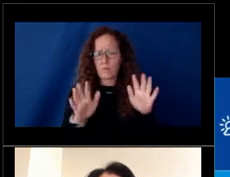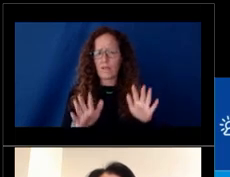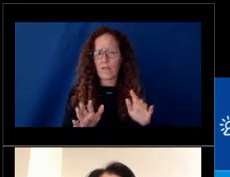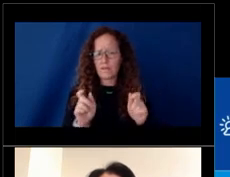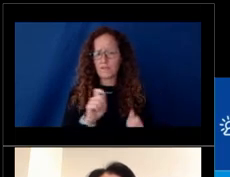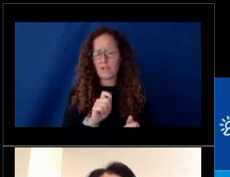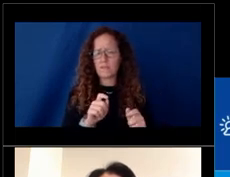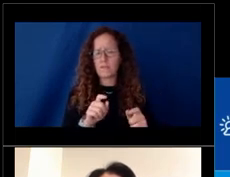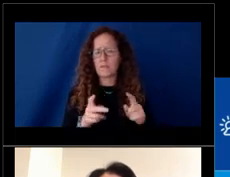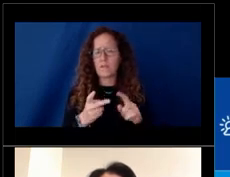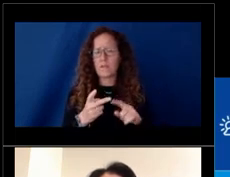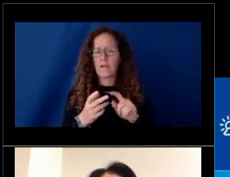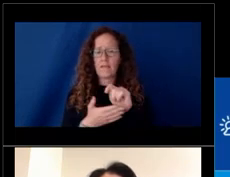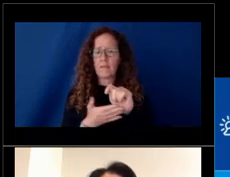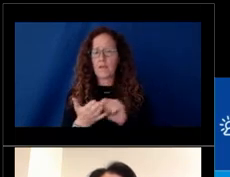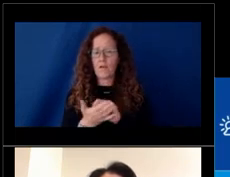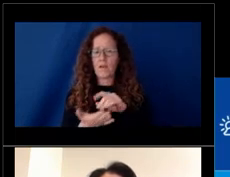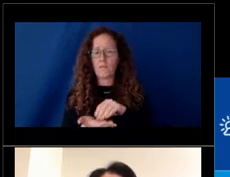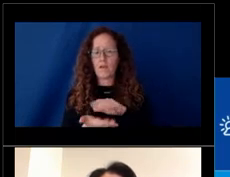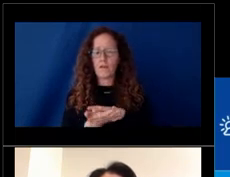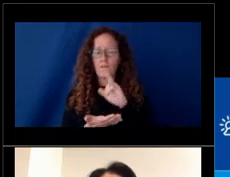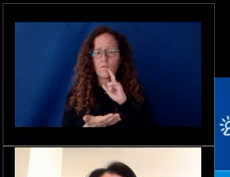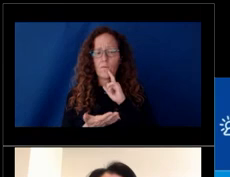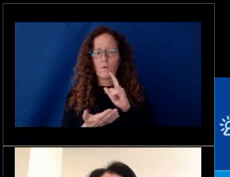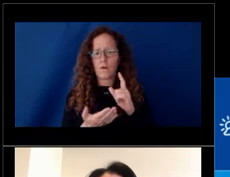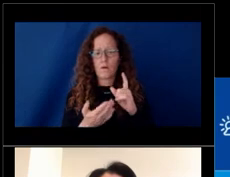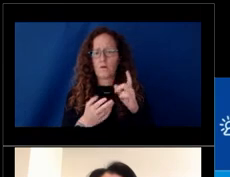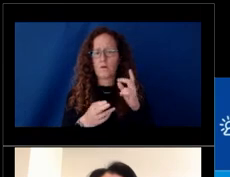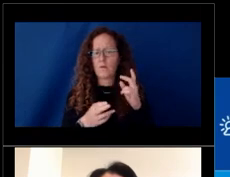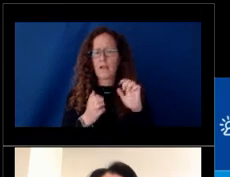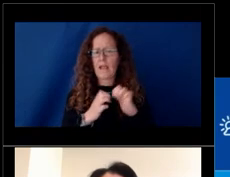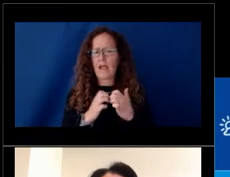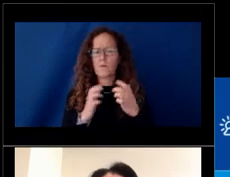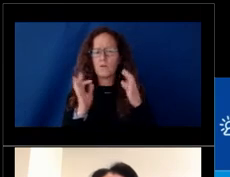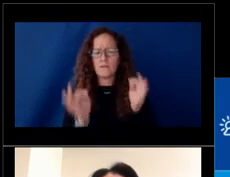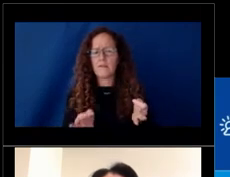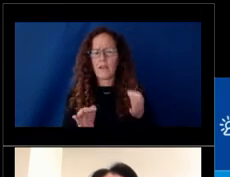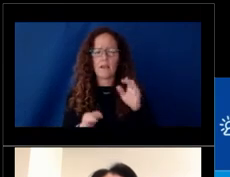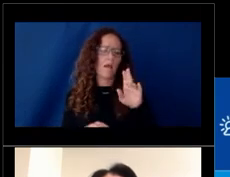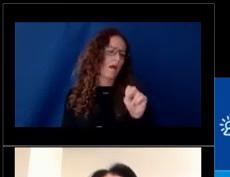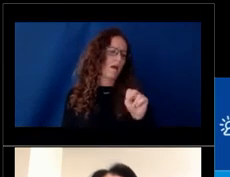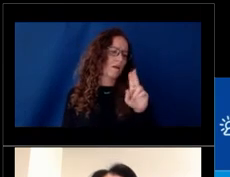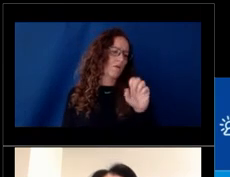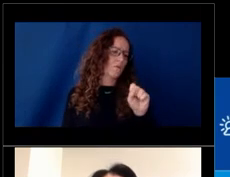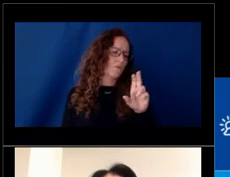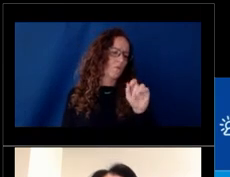as a basis for what is termed “unusual.” Mike, can you comment on that, or Rish?